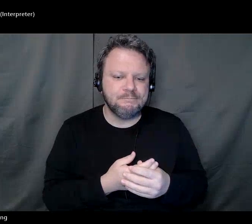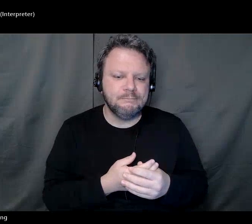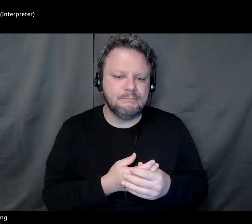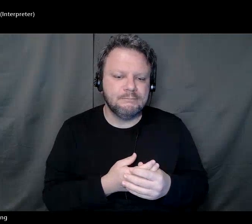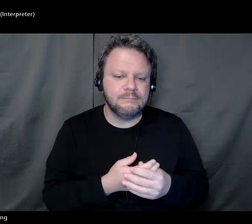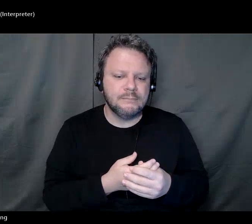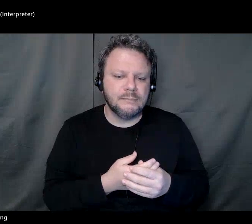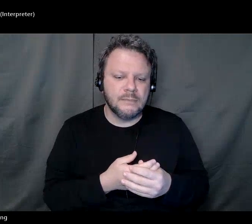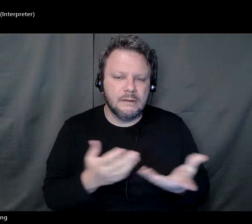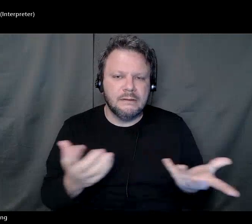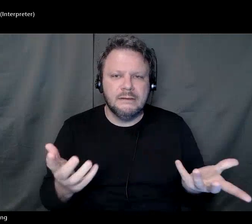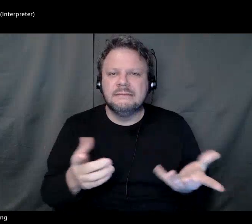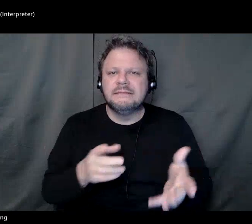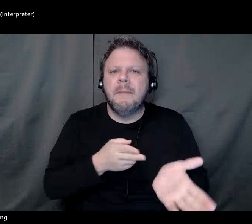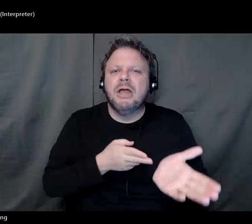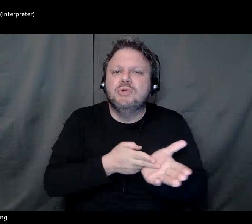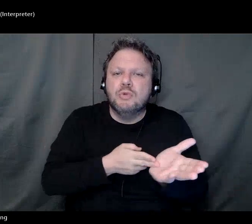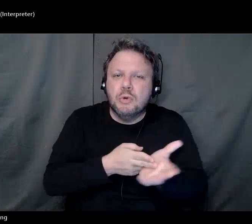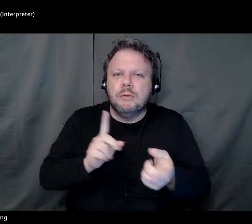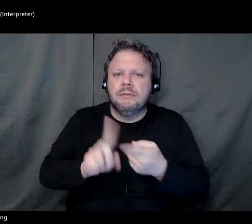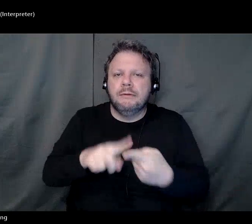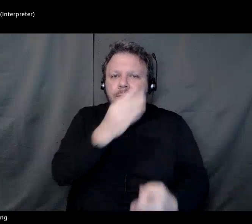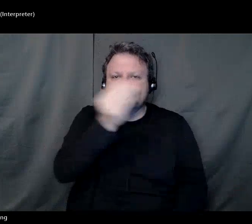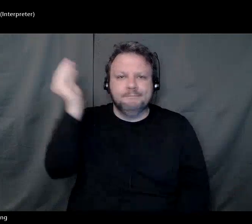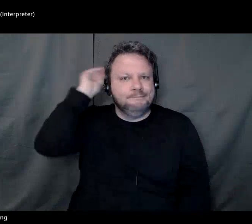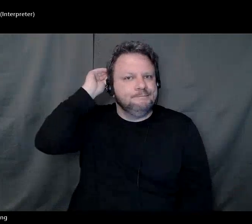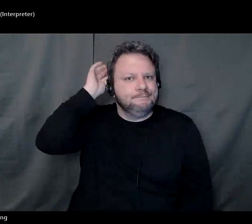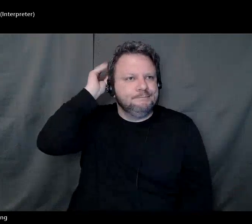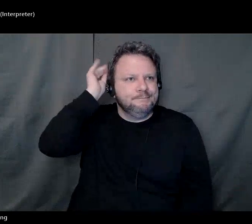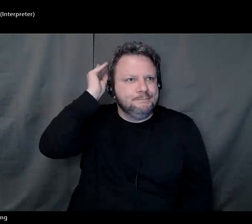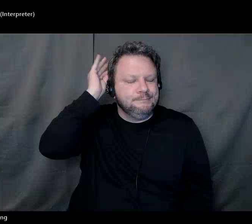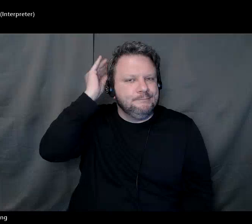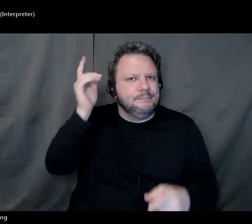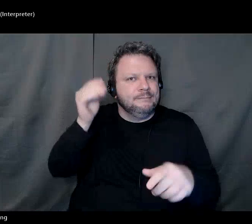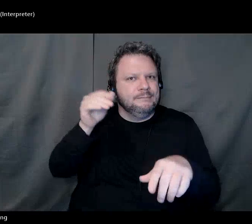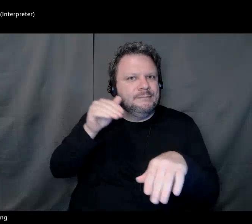Grounds of truth to hang on to as your as your, your charting your way forward.